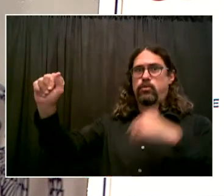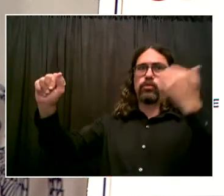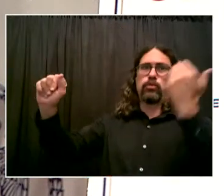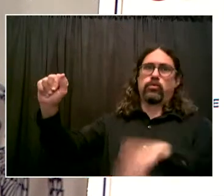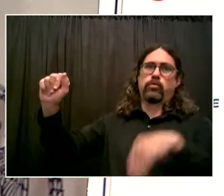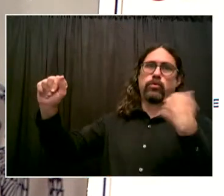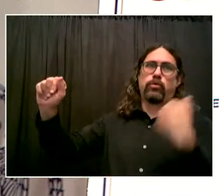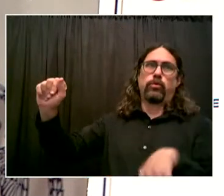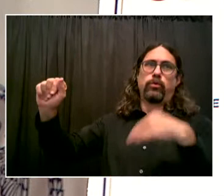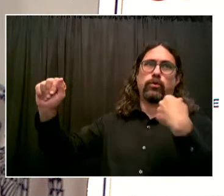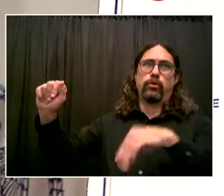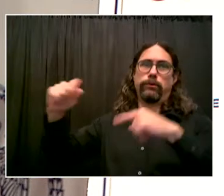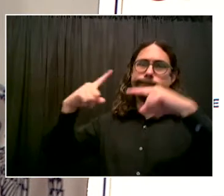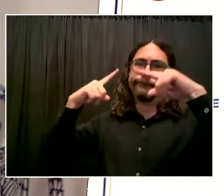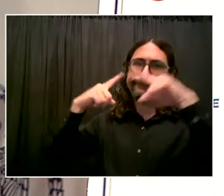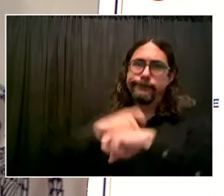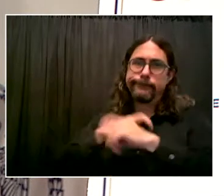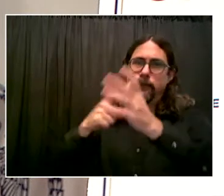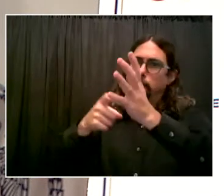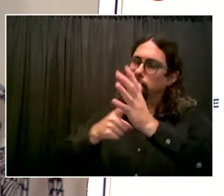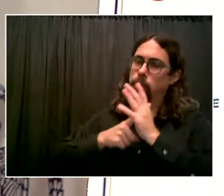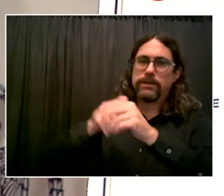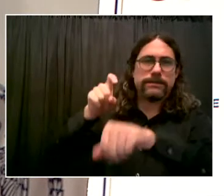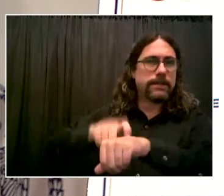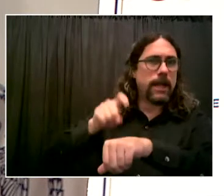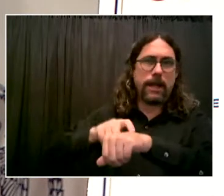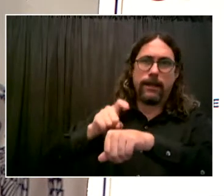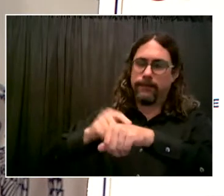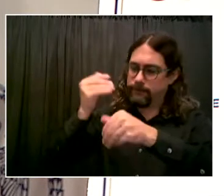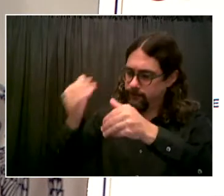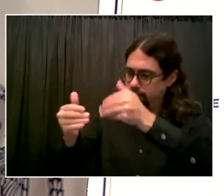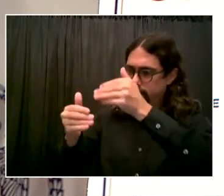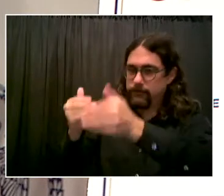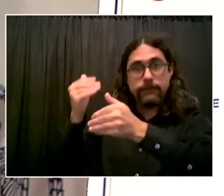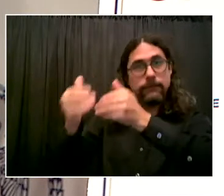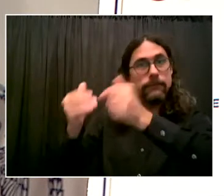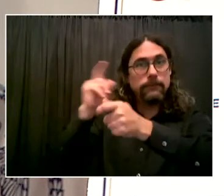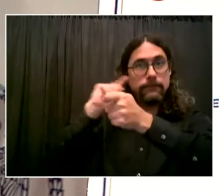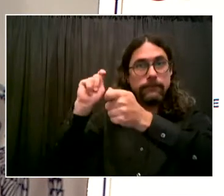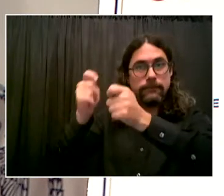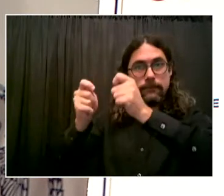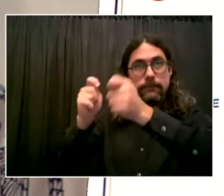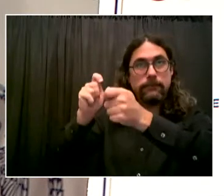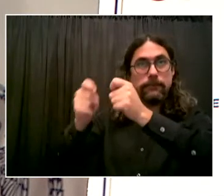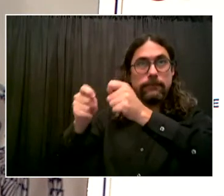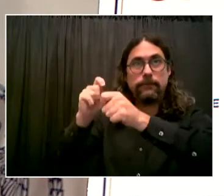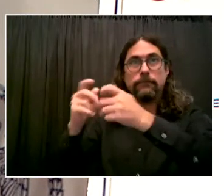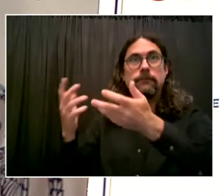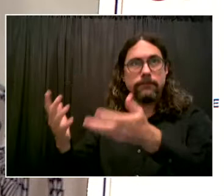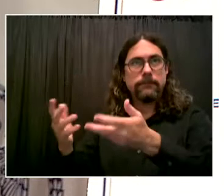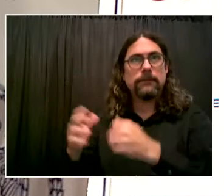REVIEW CAN BE DONE. WE CAN HAVE SHOVELS IN THE ROGUND AND CONGESTION PRICING NEXT YEAR. THE FASTER WE